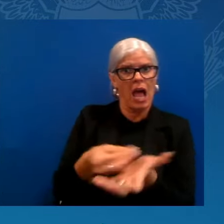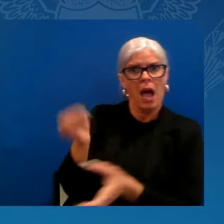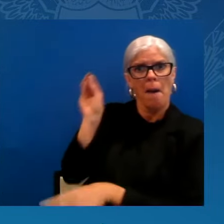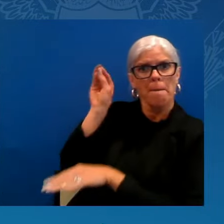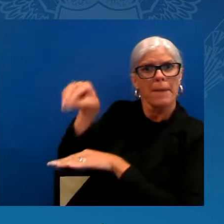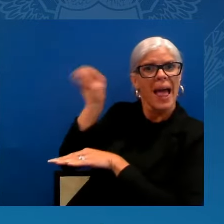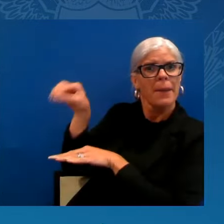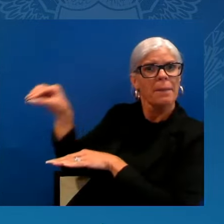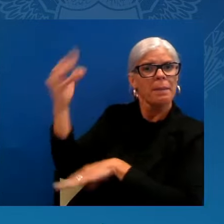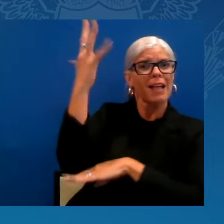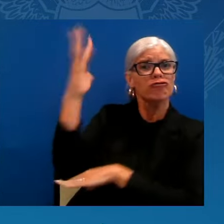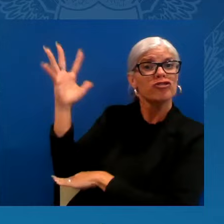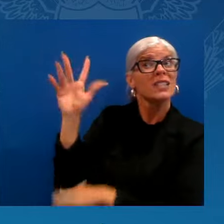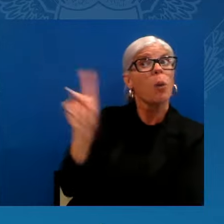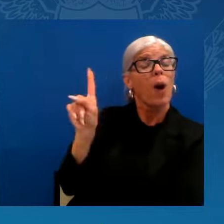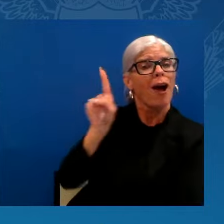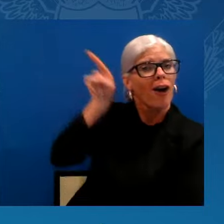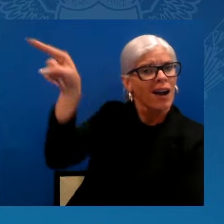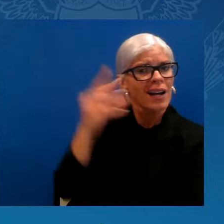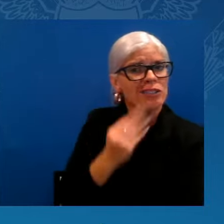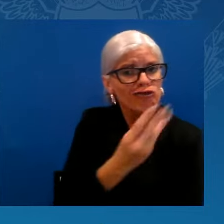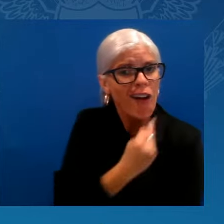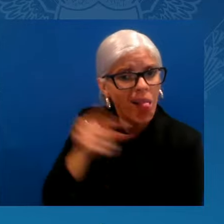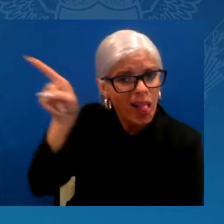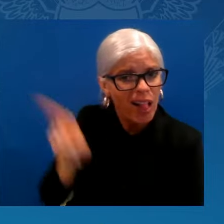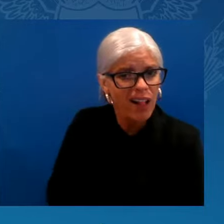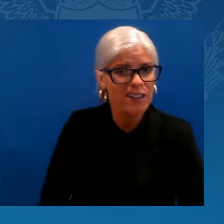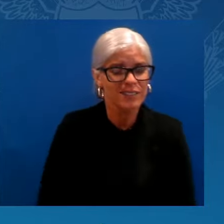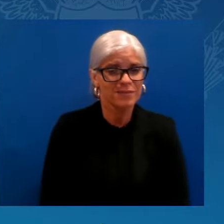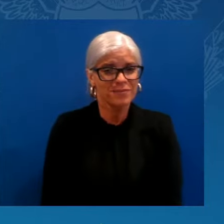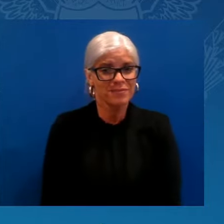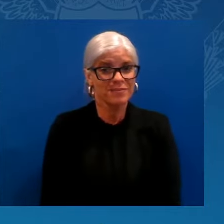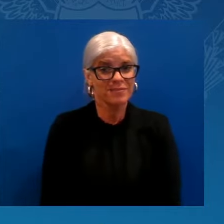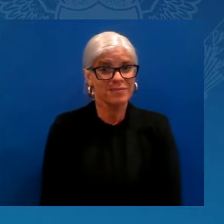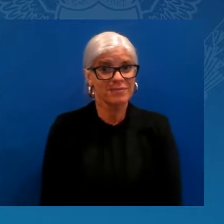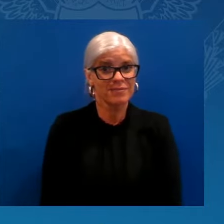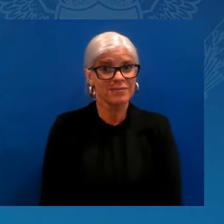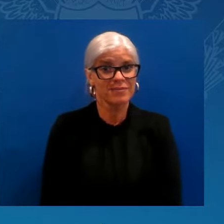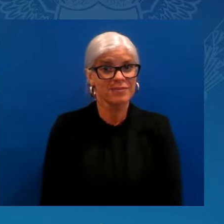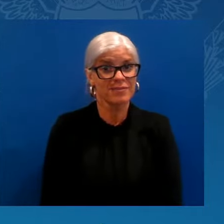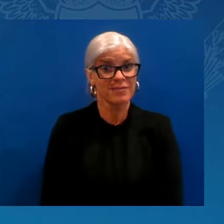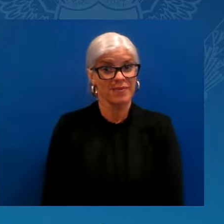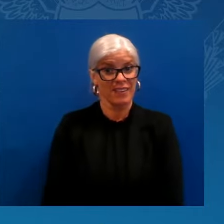And yet that act of us as children and young people